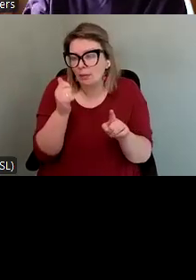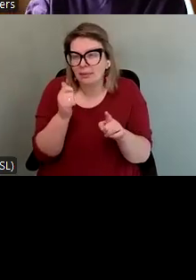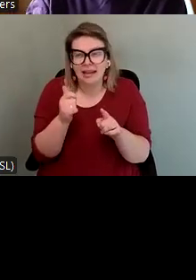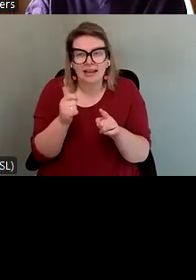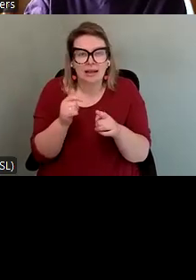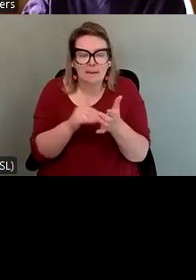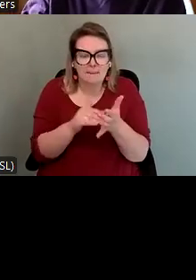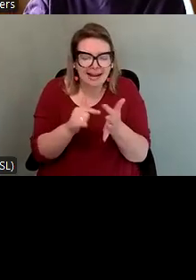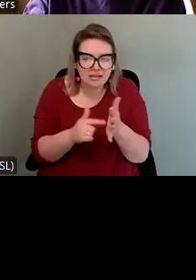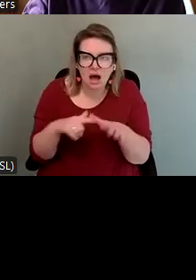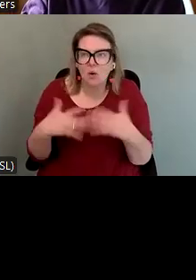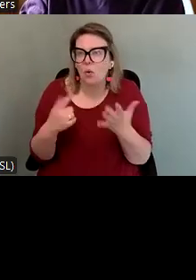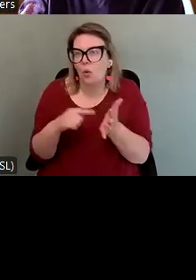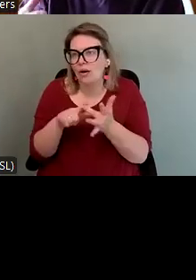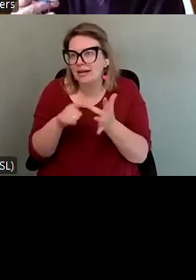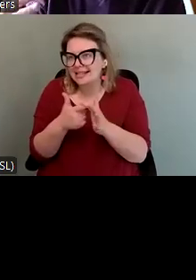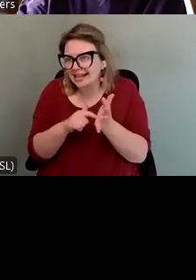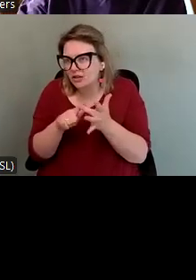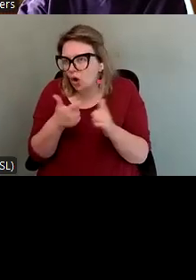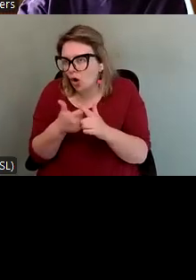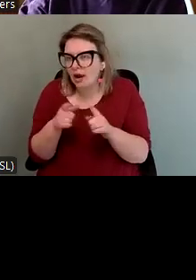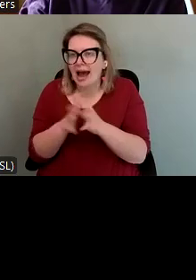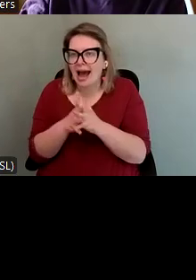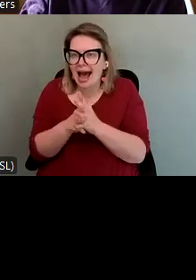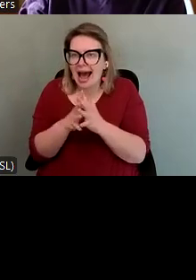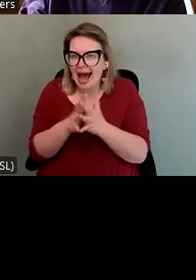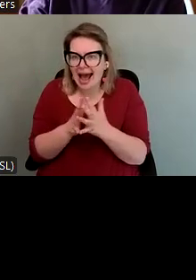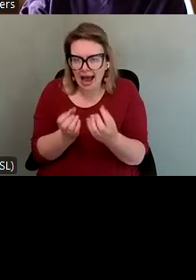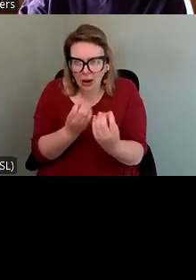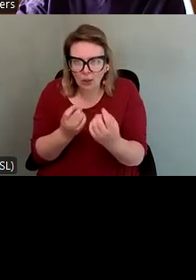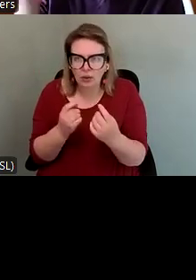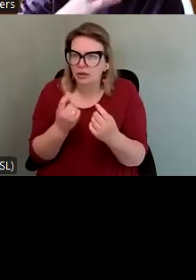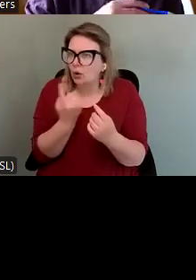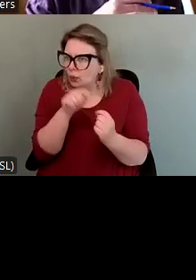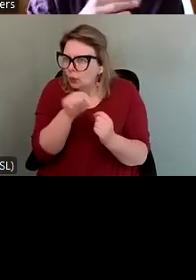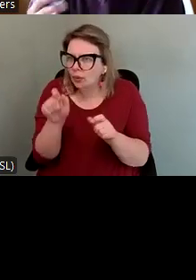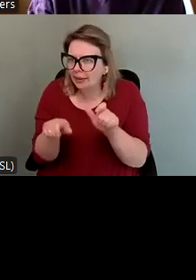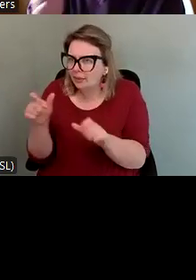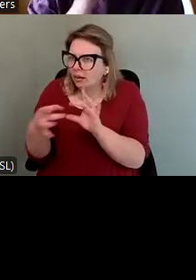It's understanding information about the users that are coming to your website and then serving adverts